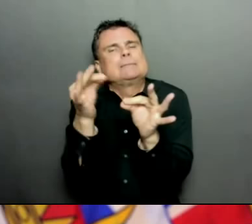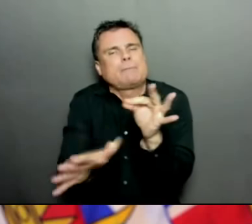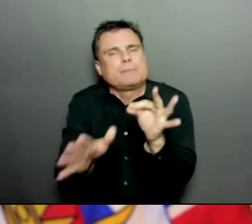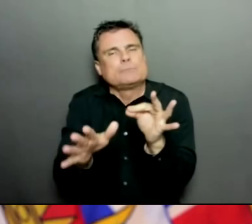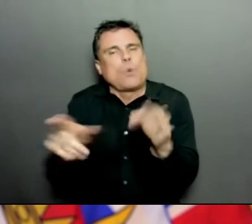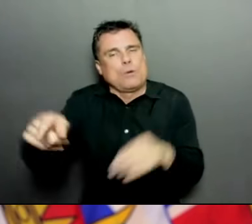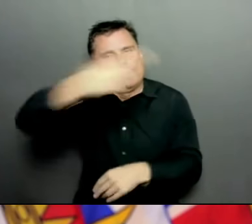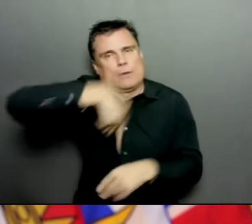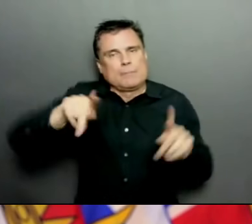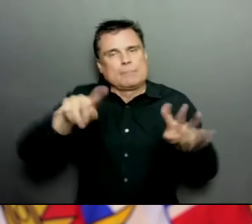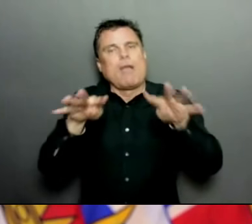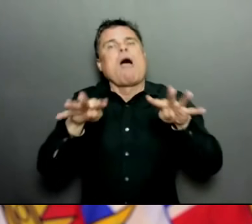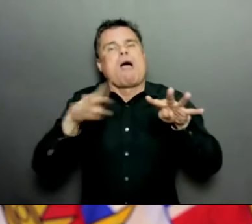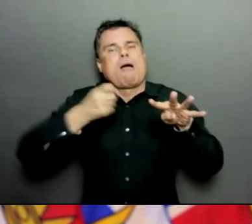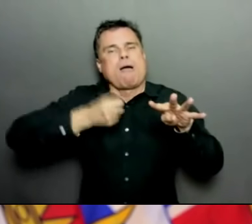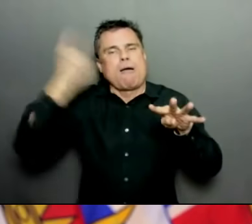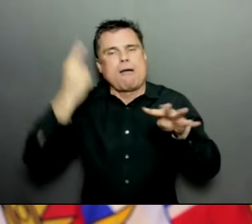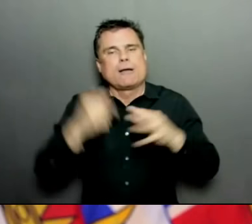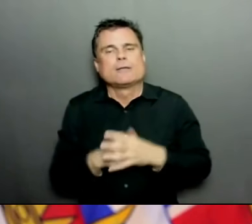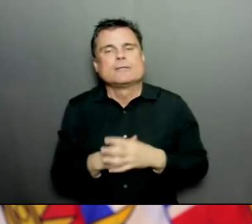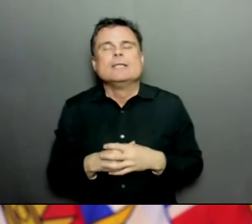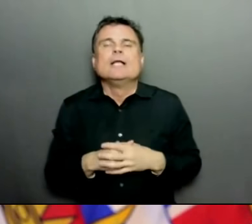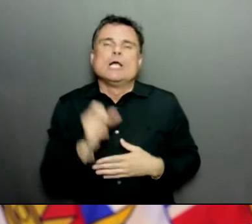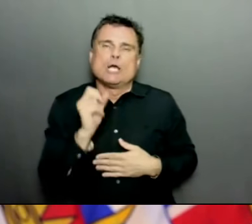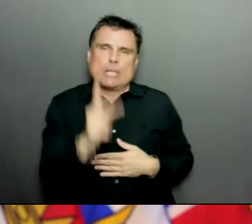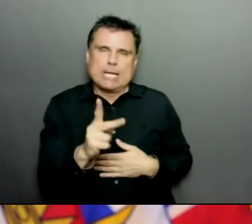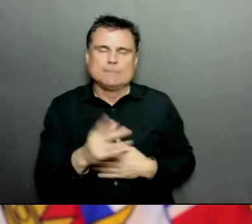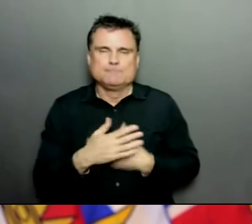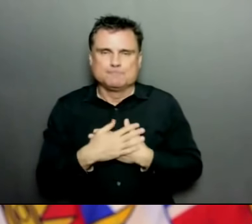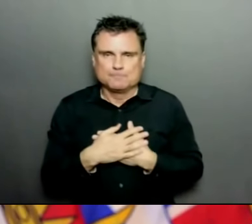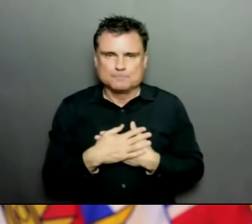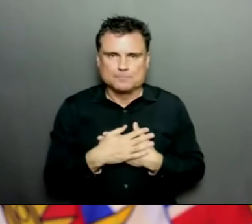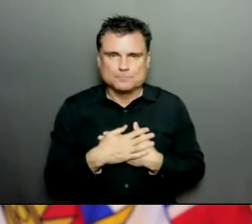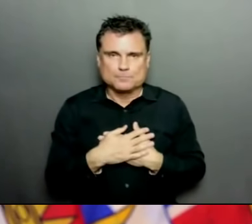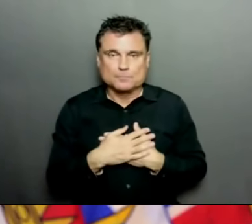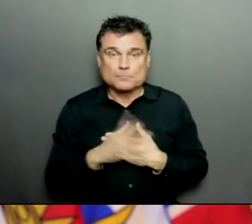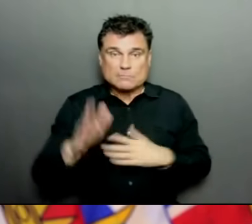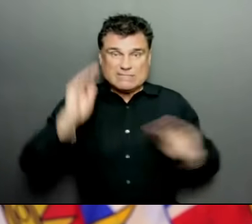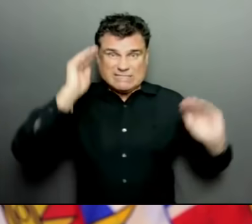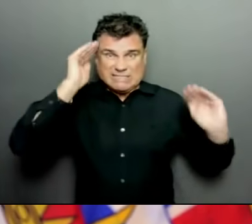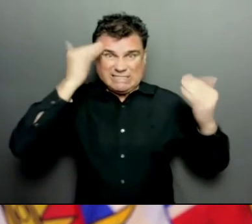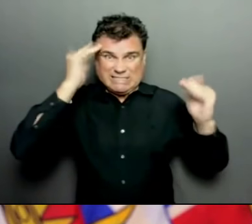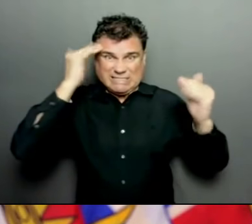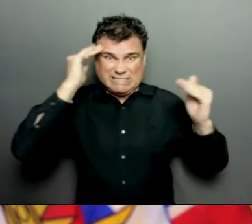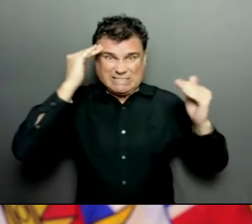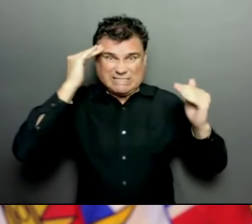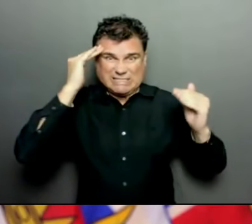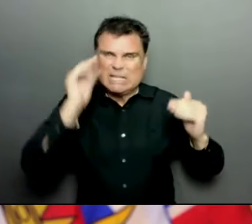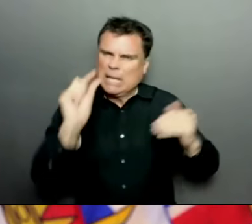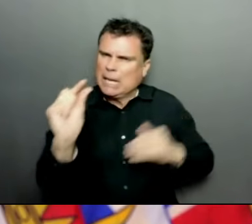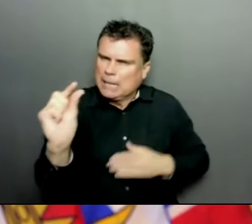It is worrisome to me that it seems to be spreading more quickly. So if there is a virus that is spreading